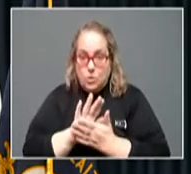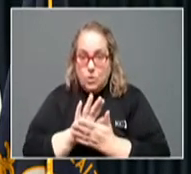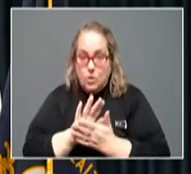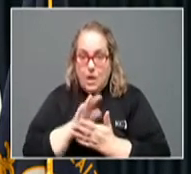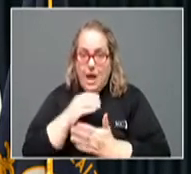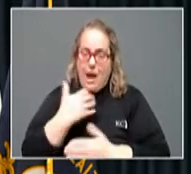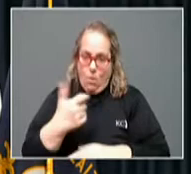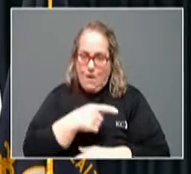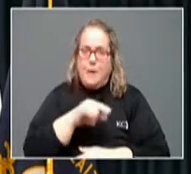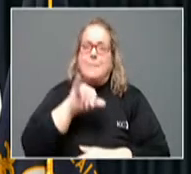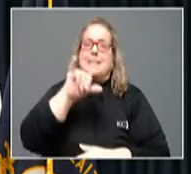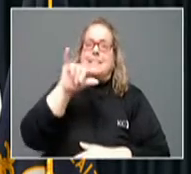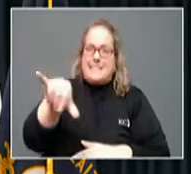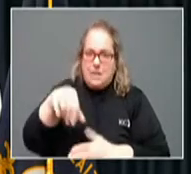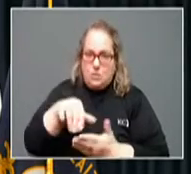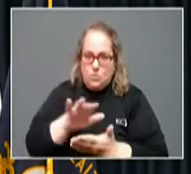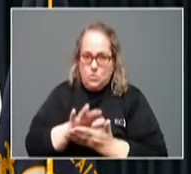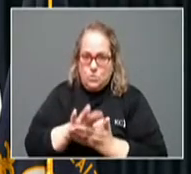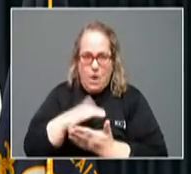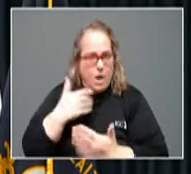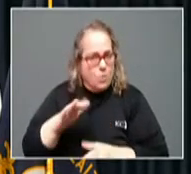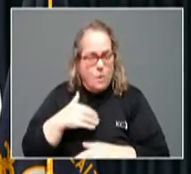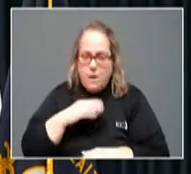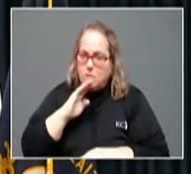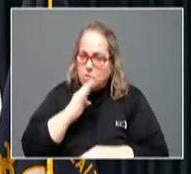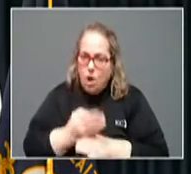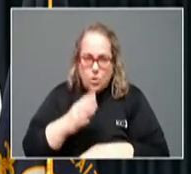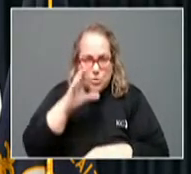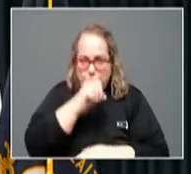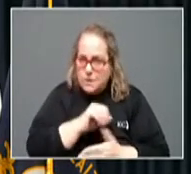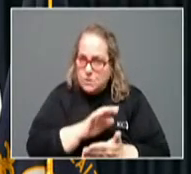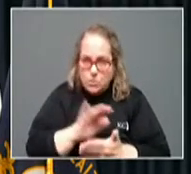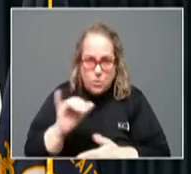school. I don't want my daughter to miss um, a week of school. I think that